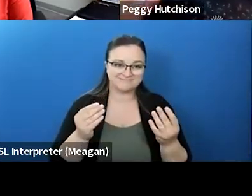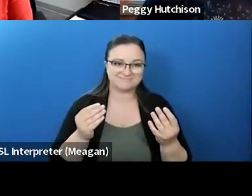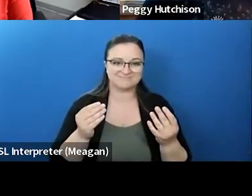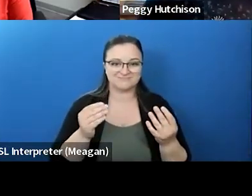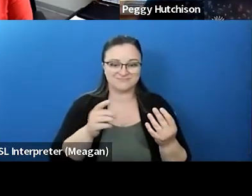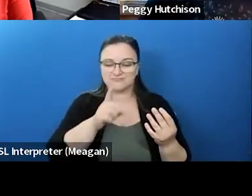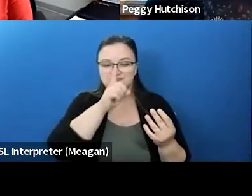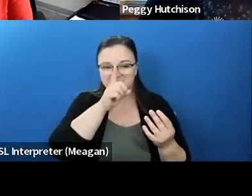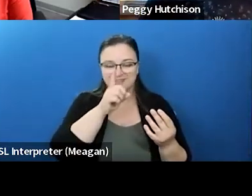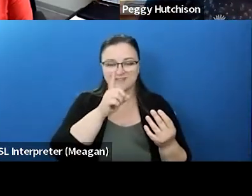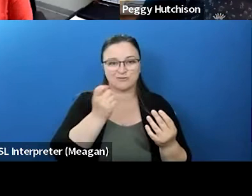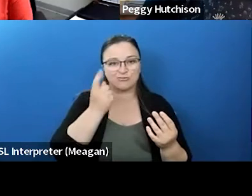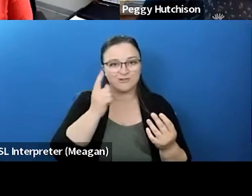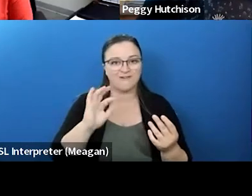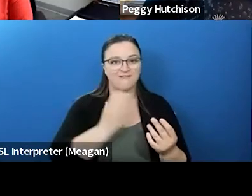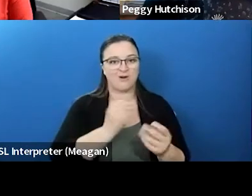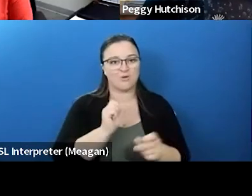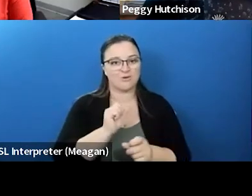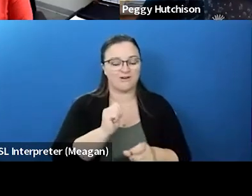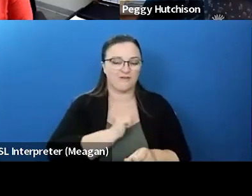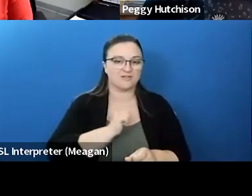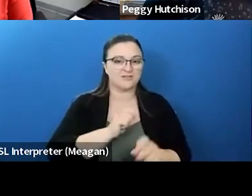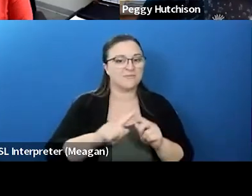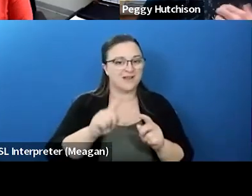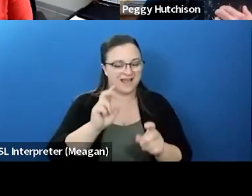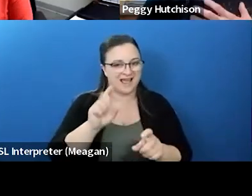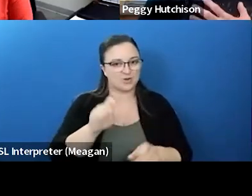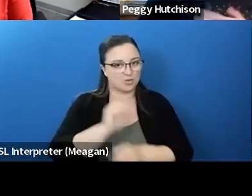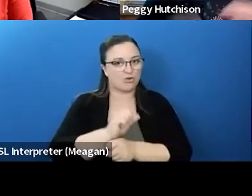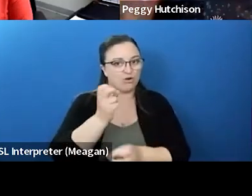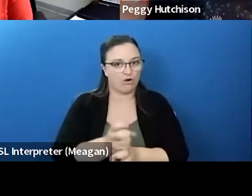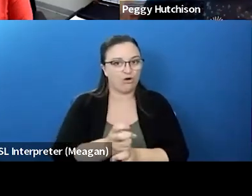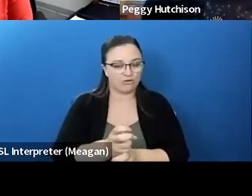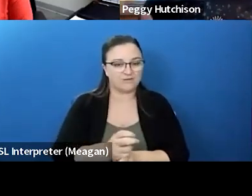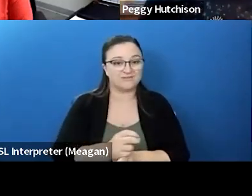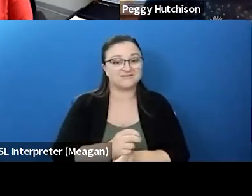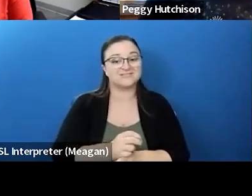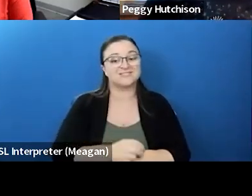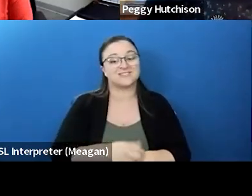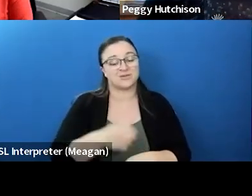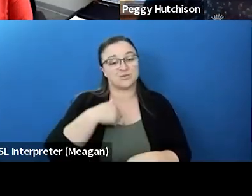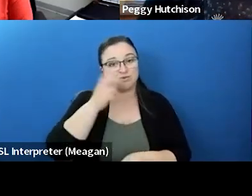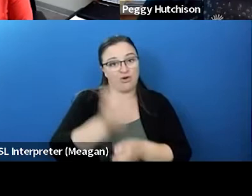to get it all together. And it was rough, and I can say from a CEO perspective,